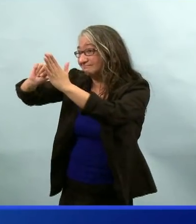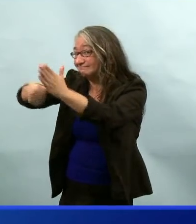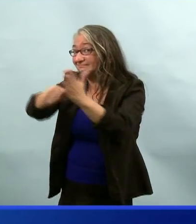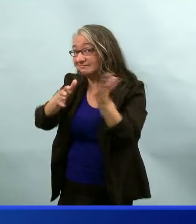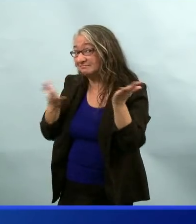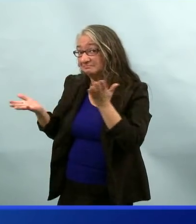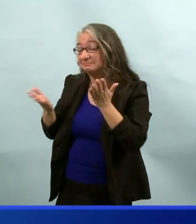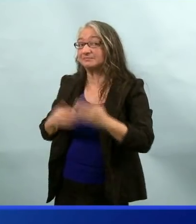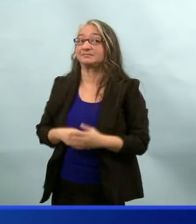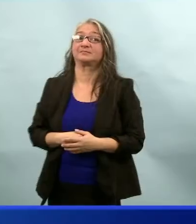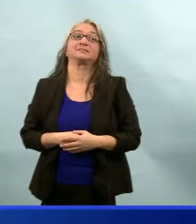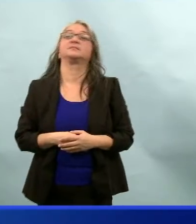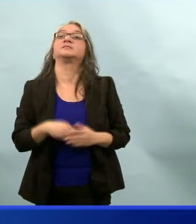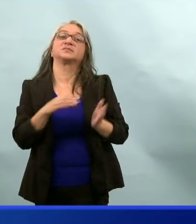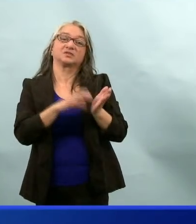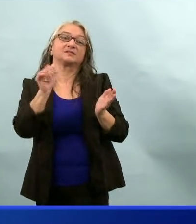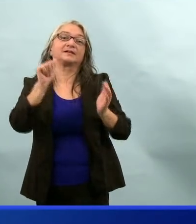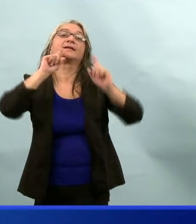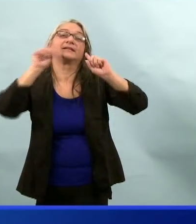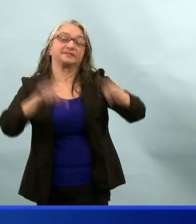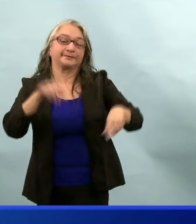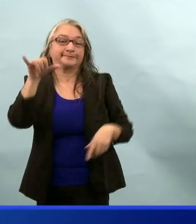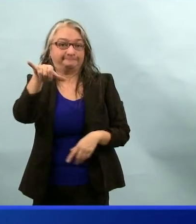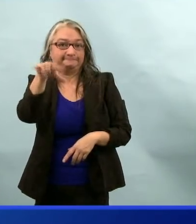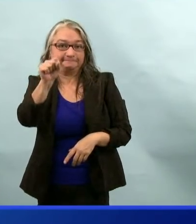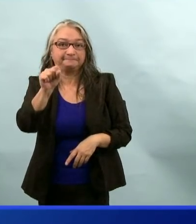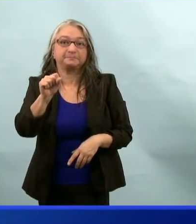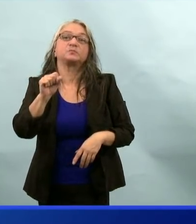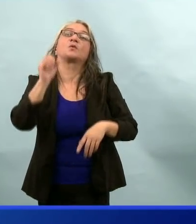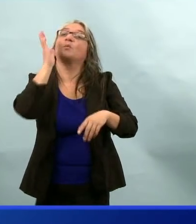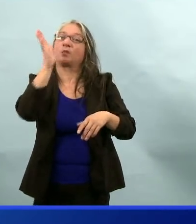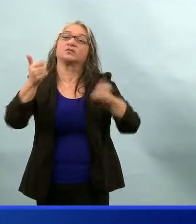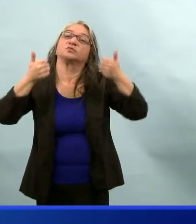uh so guidance is being worked on that which will incorporate the orders as well in relation to it